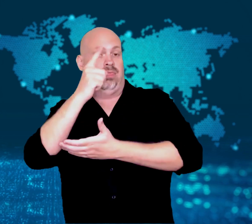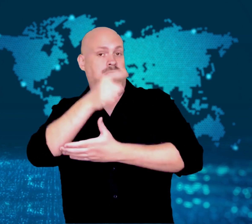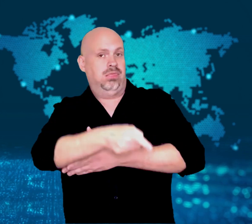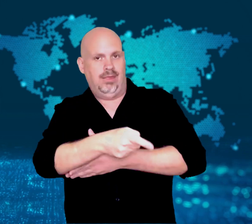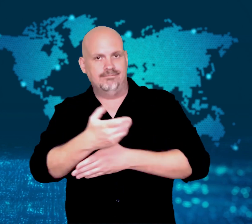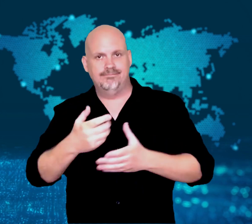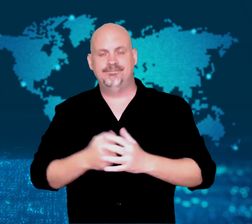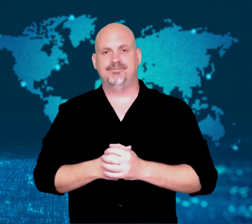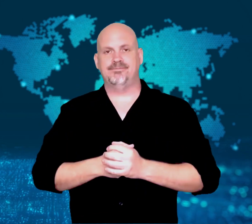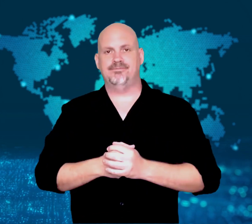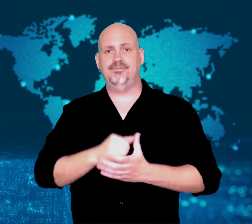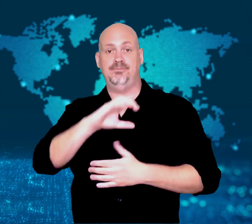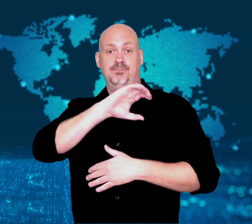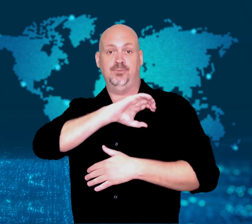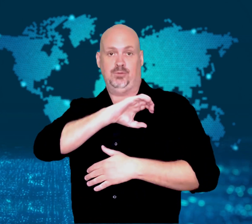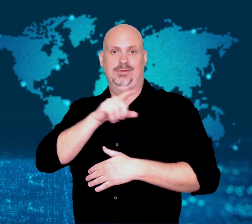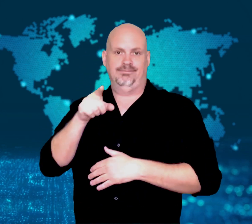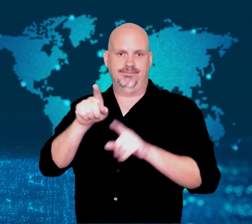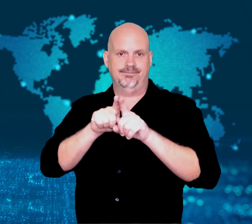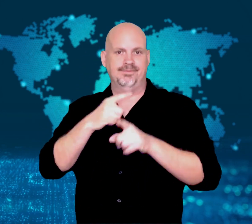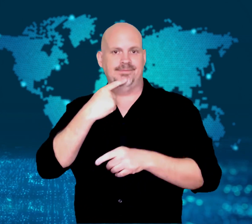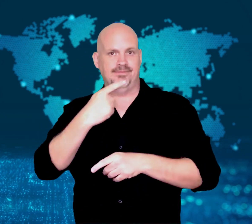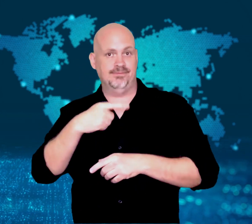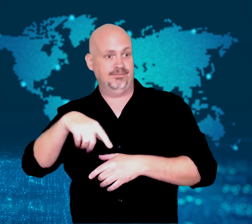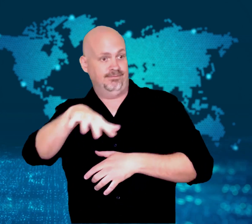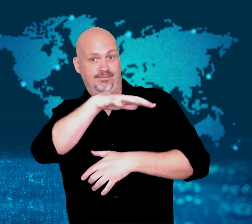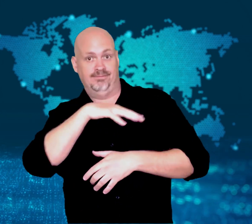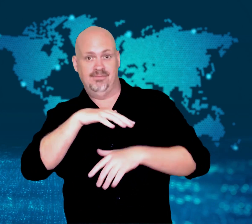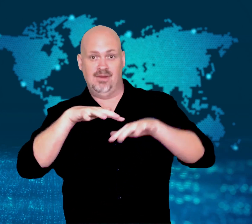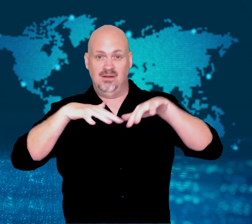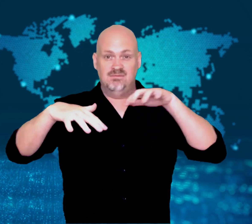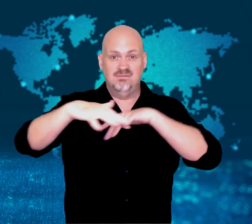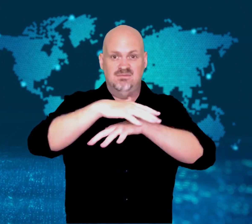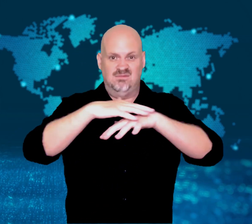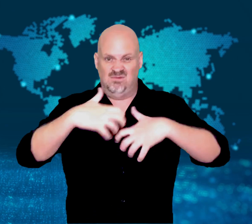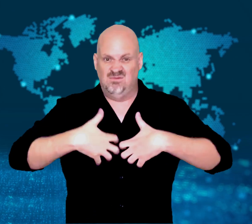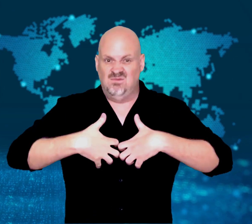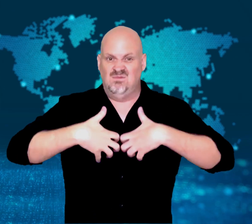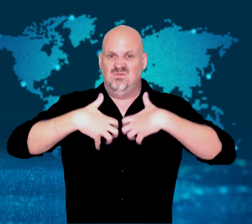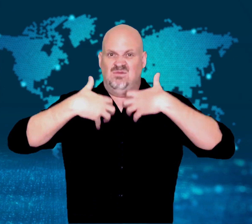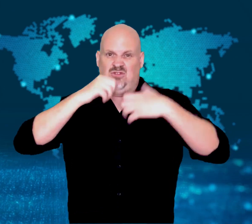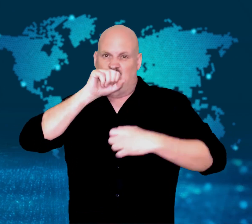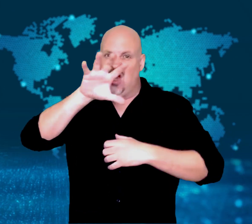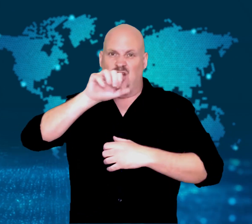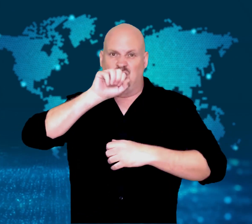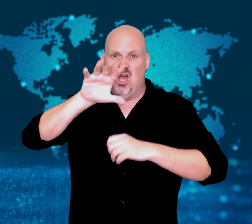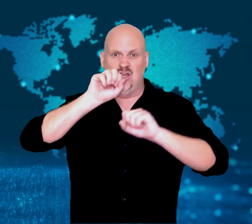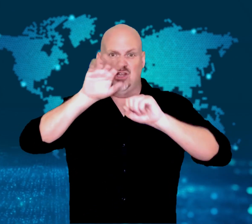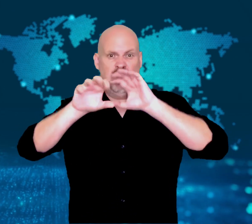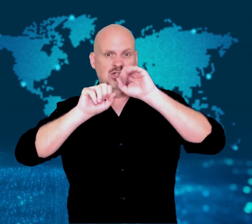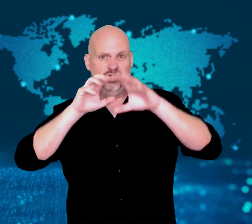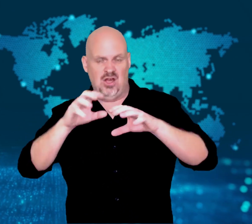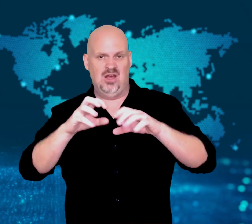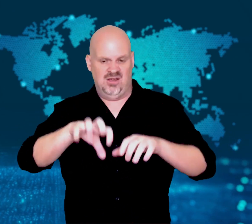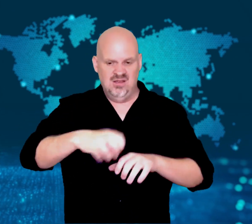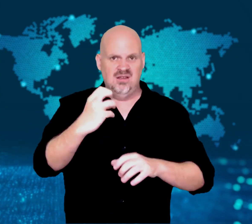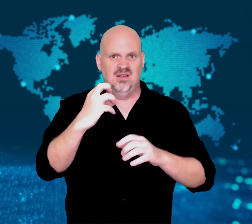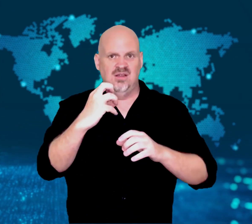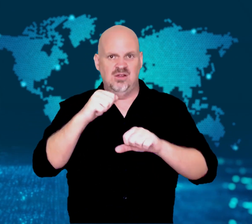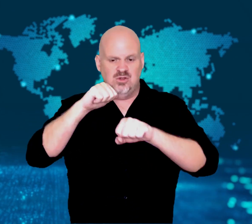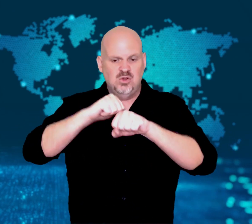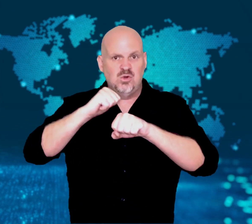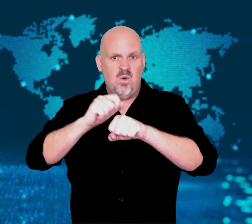The police also said the crowd had begun to chant and throw stones,